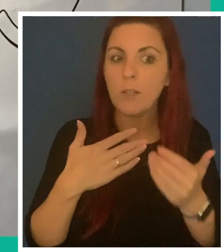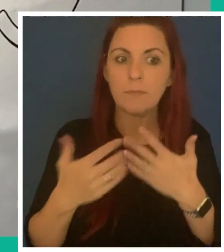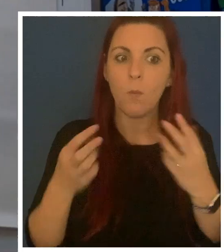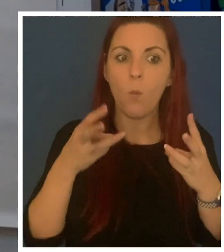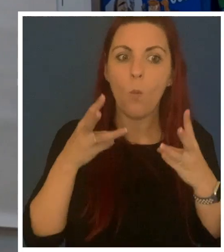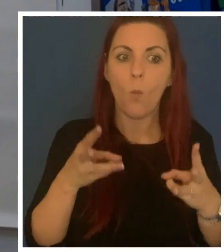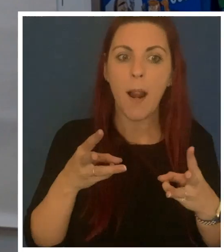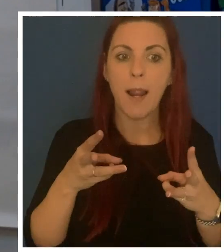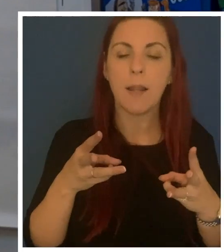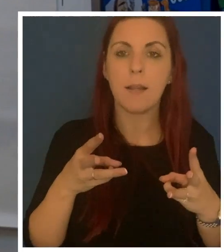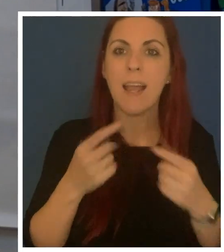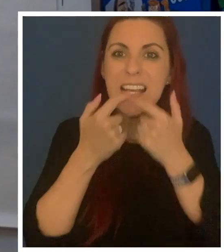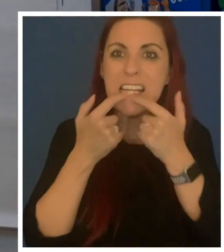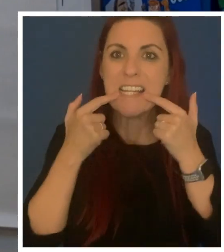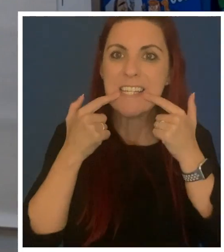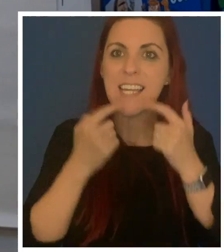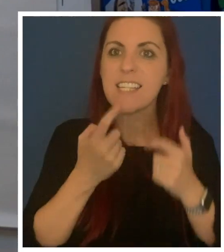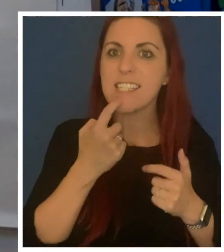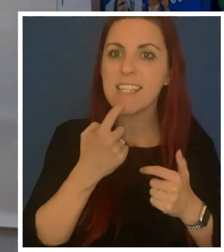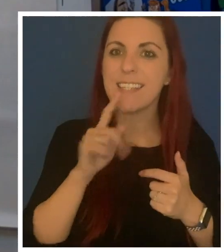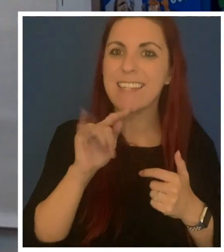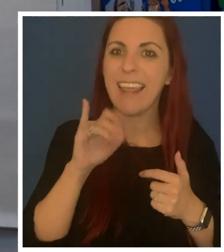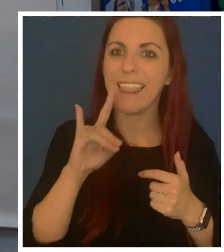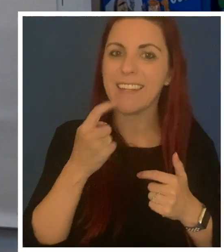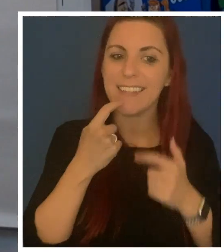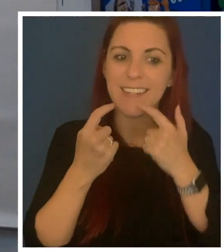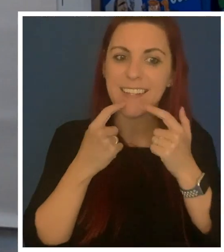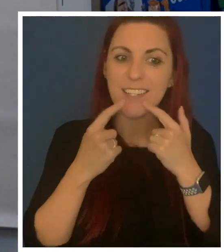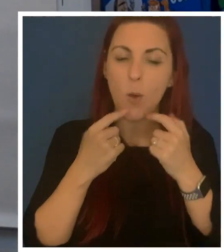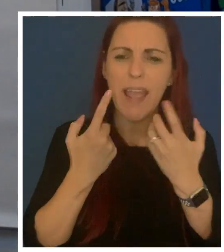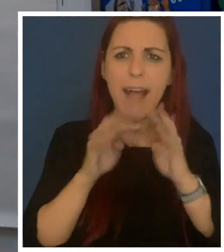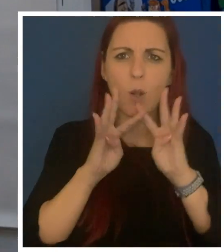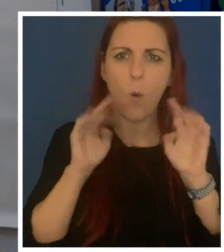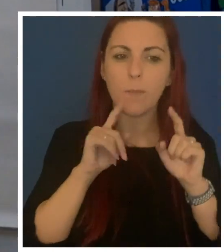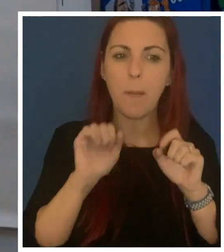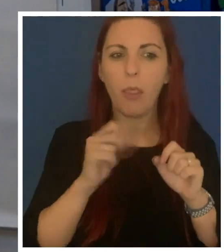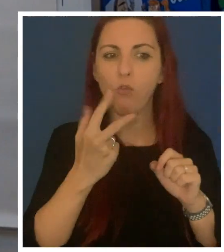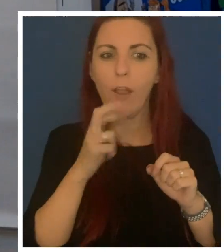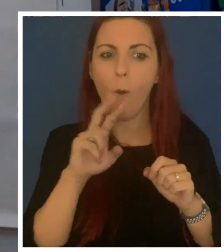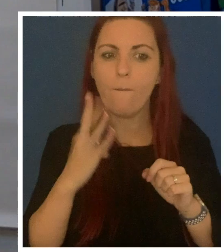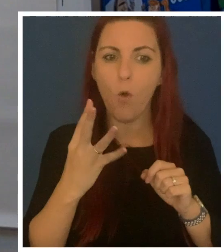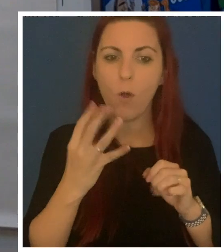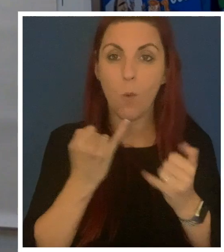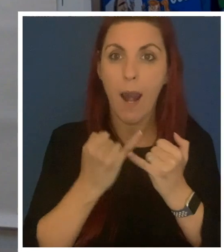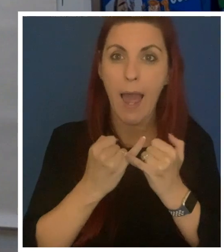Now, he has loads and loads of bottom teeth and I'm just going to do three or four. So again like the top teeth just upside down and coming off the bottom of his